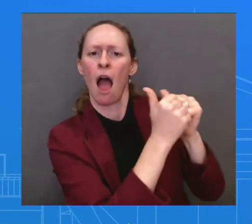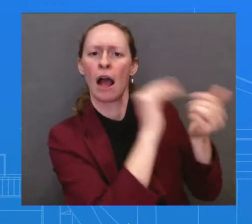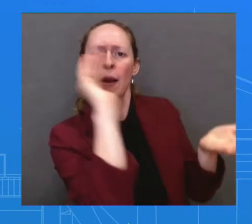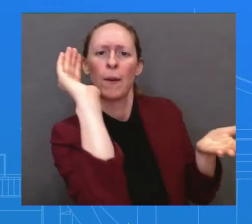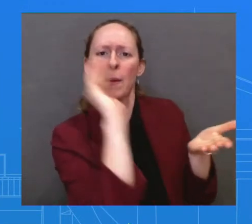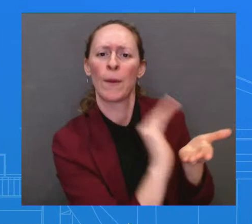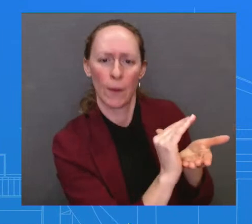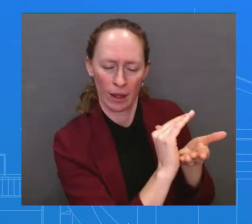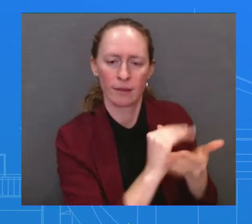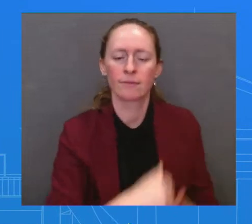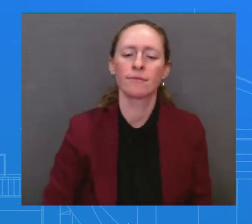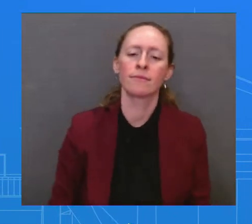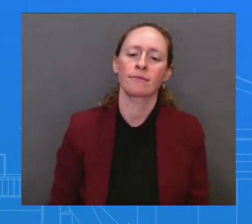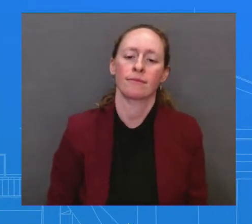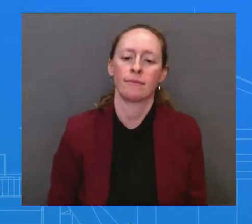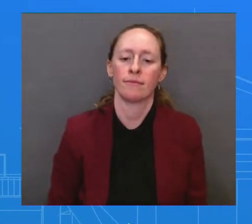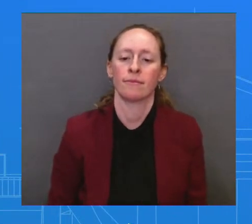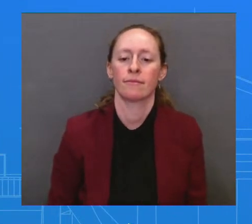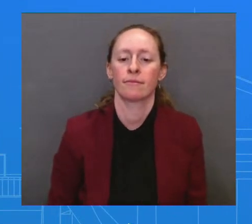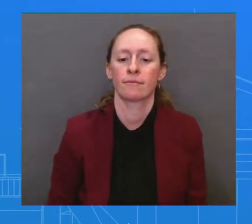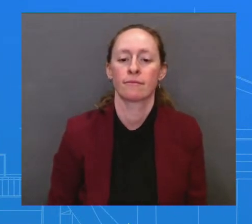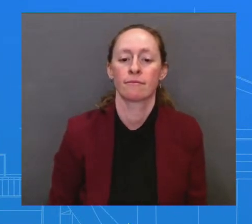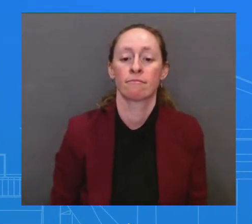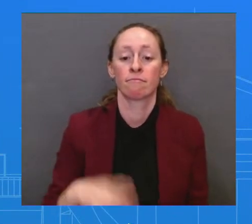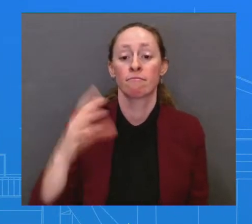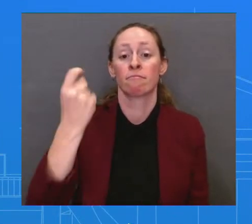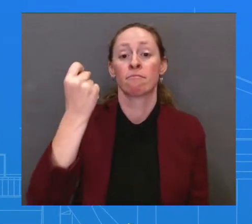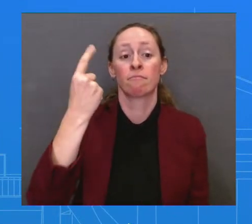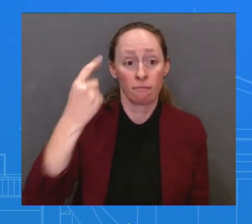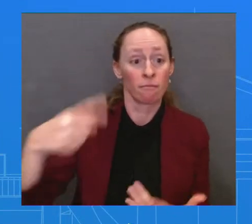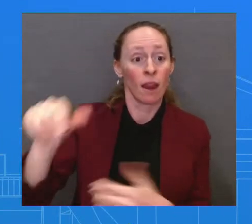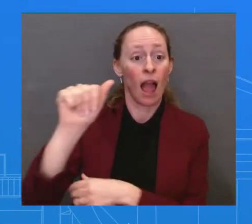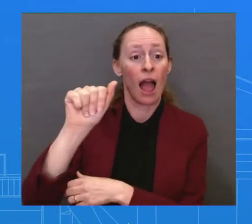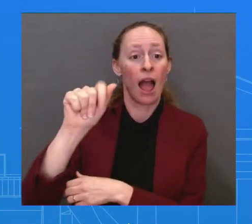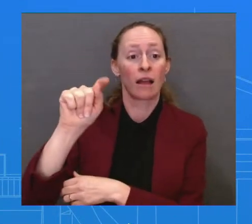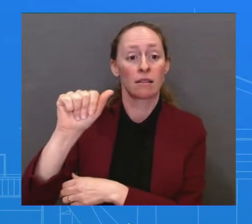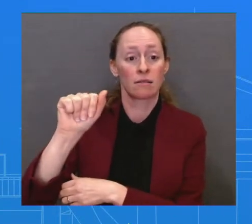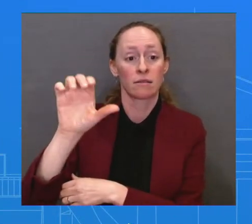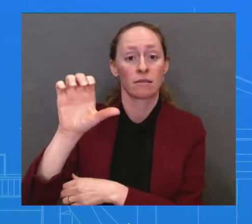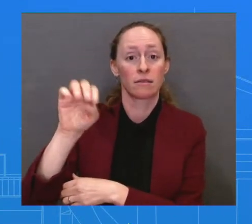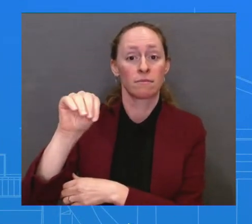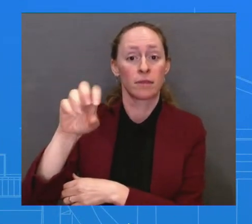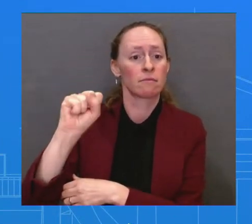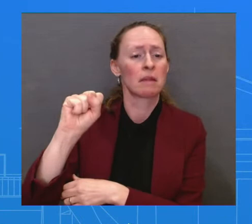but he has also not taken it off the table in the future. I don't have anything to announce about that today. Yes. The Press: Thanks, Jake.